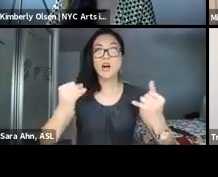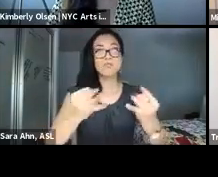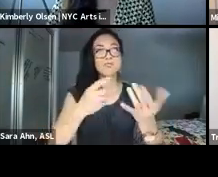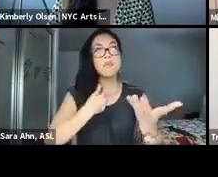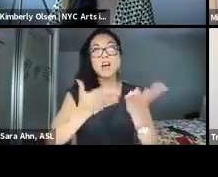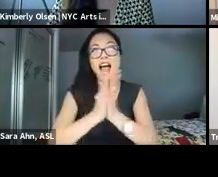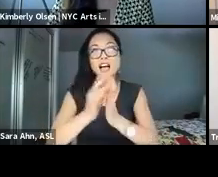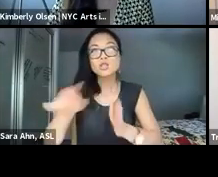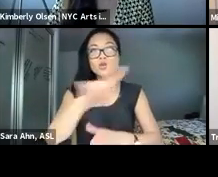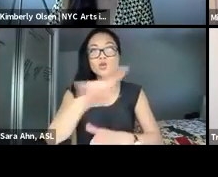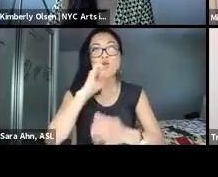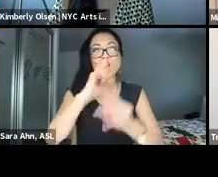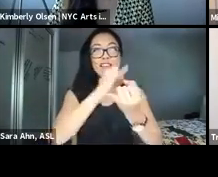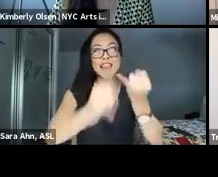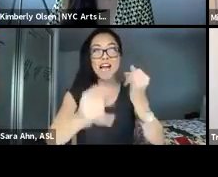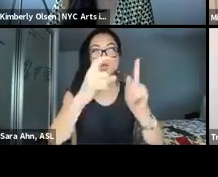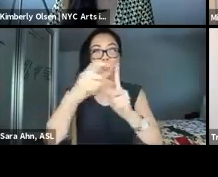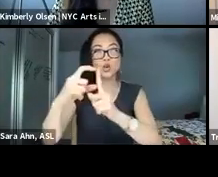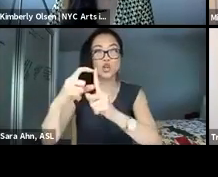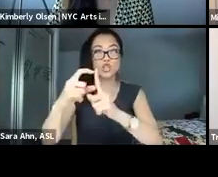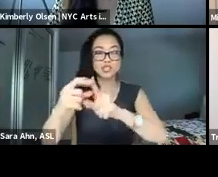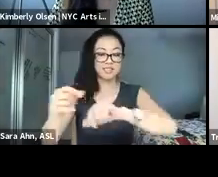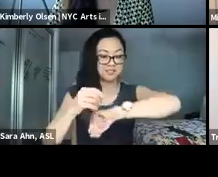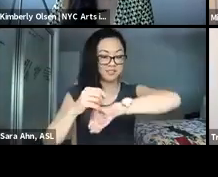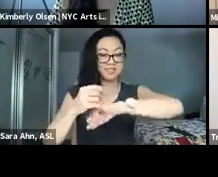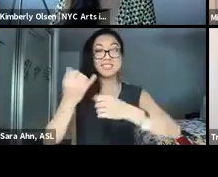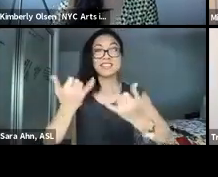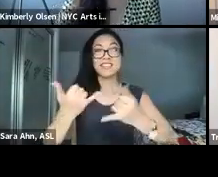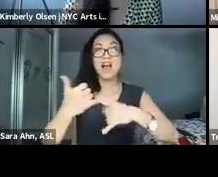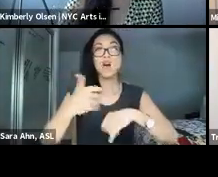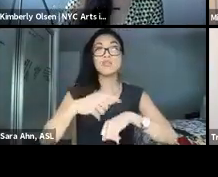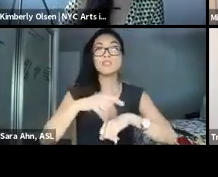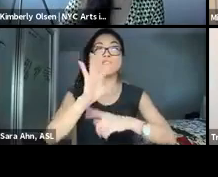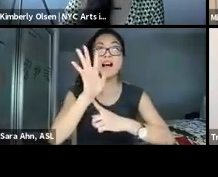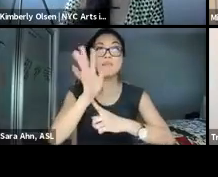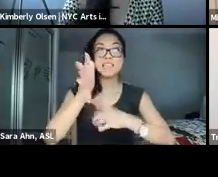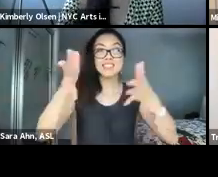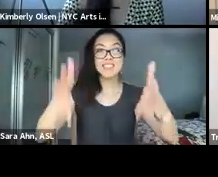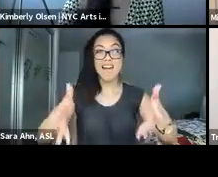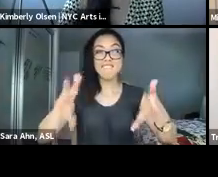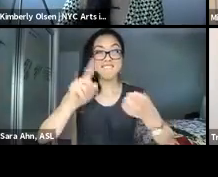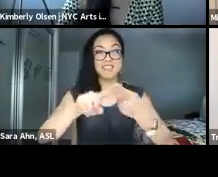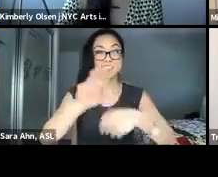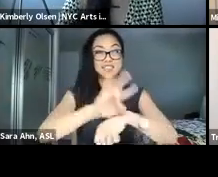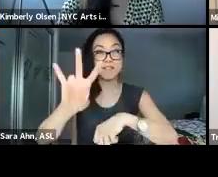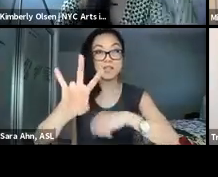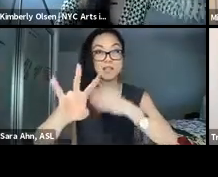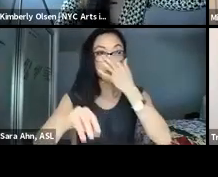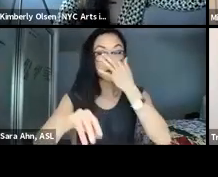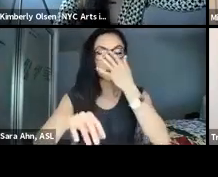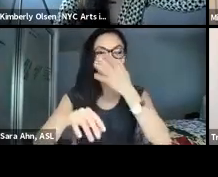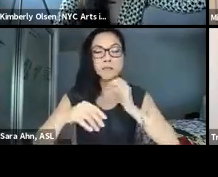Right before we had this Facebook Live was the screening of the PS dance film that articulates